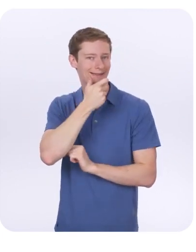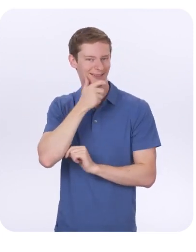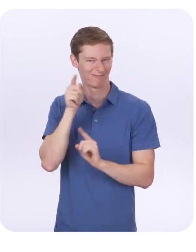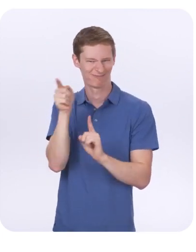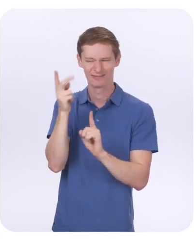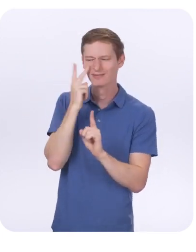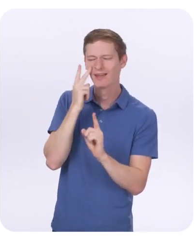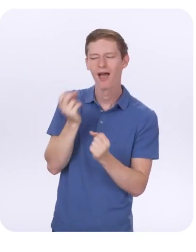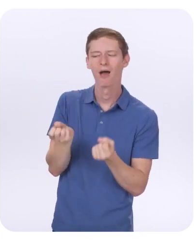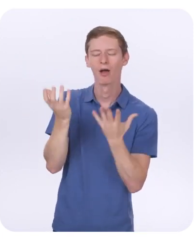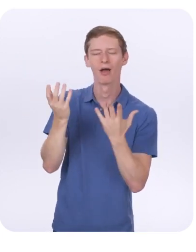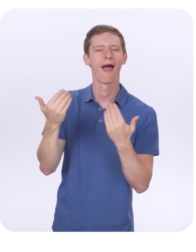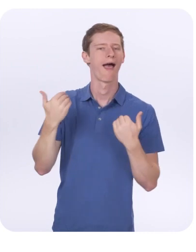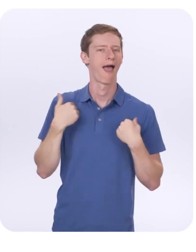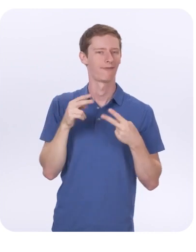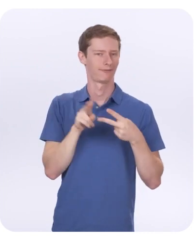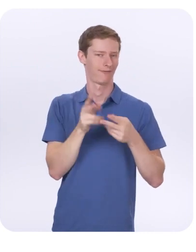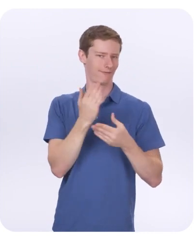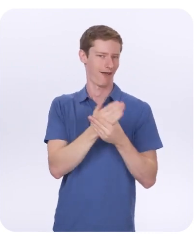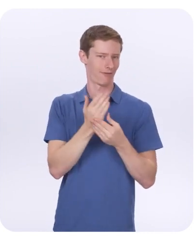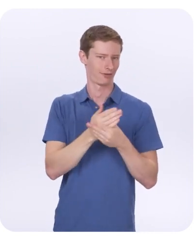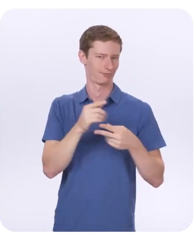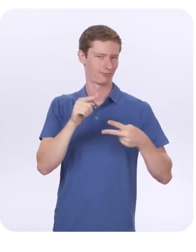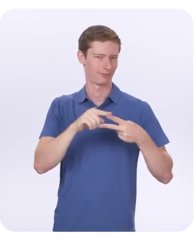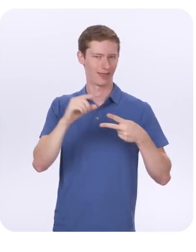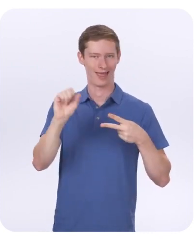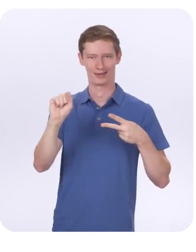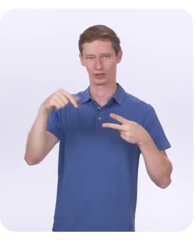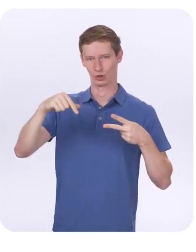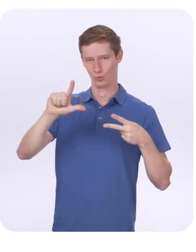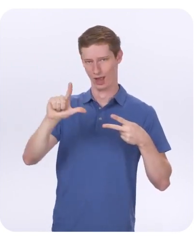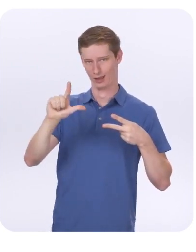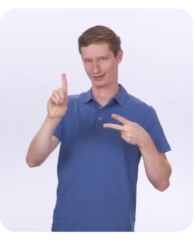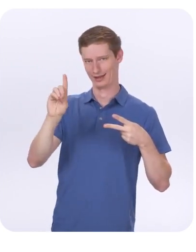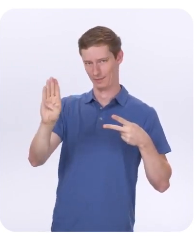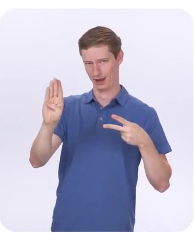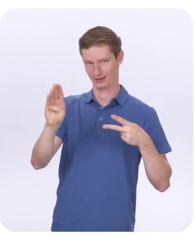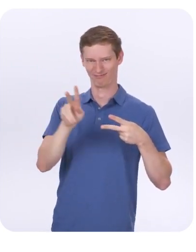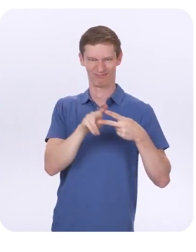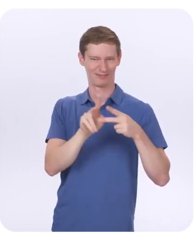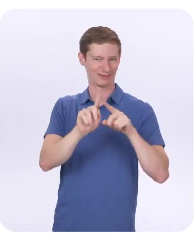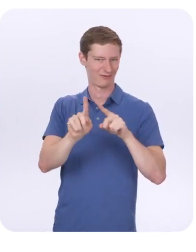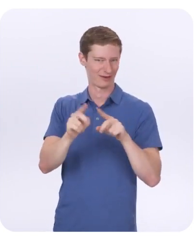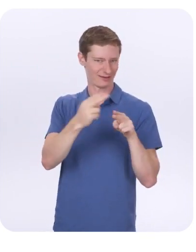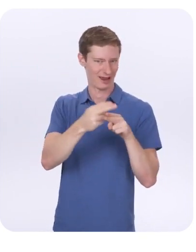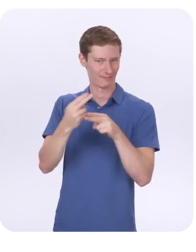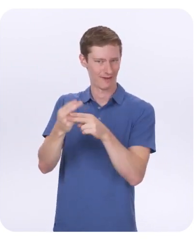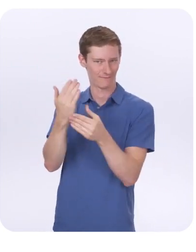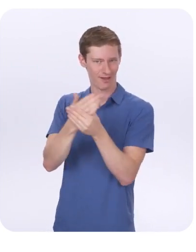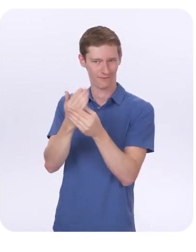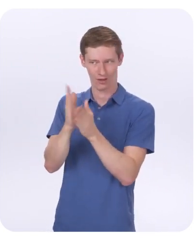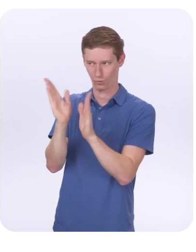Let’s say we have no experience with Python, so we don't want to write any code ourselves,